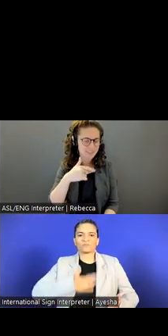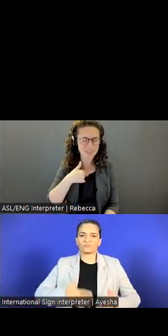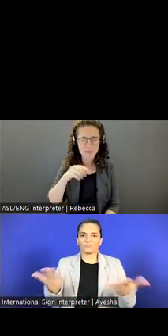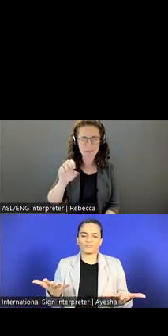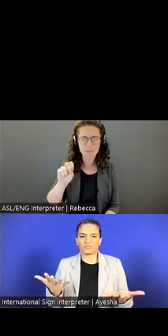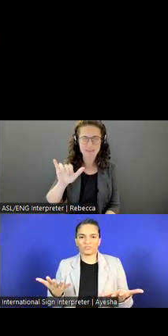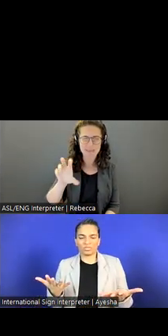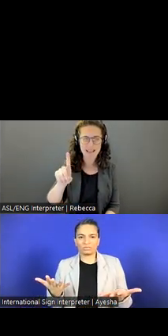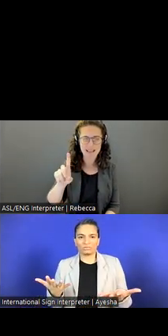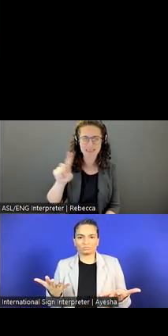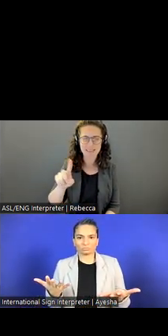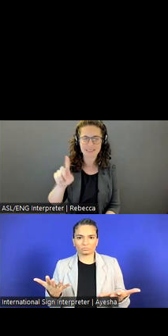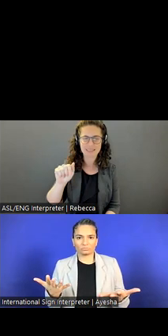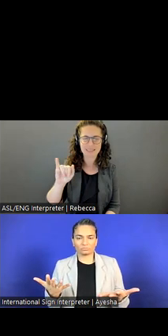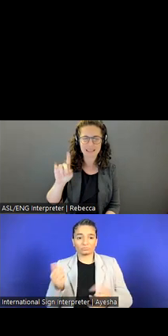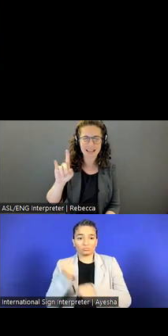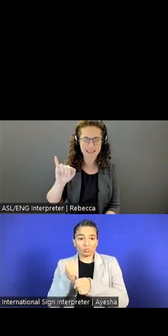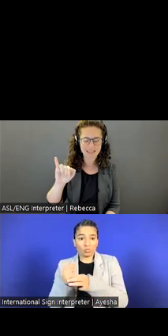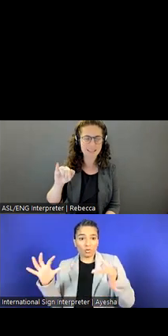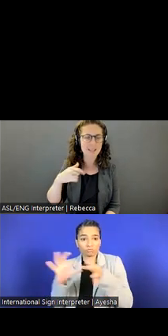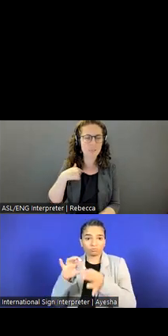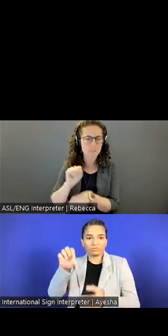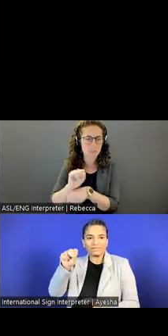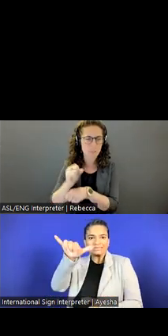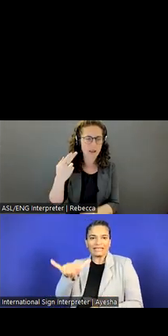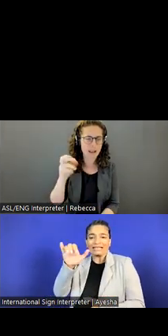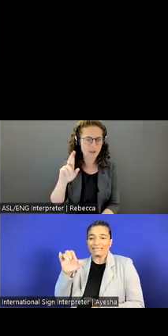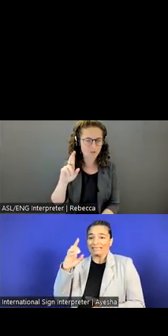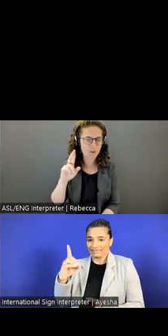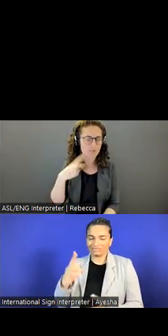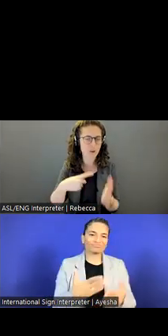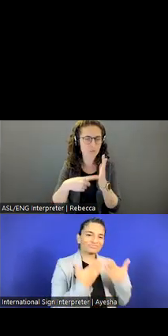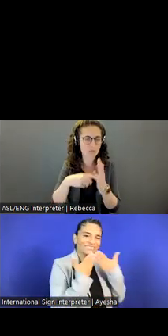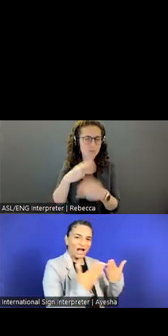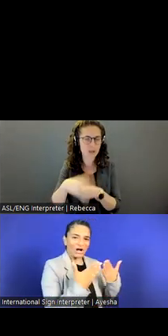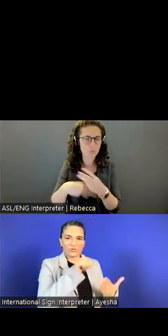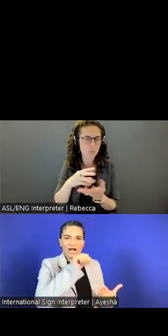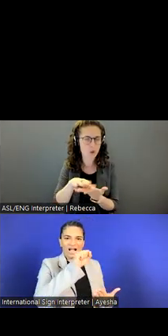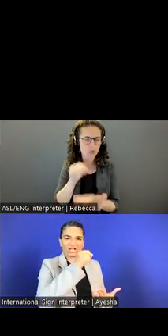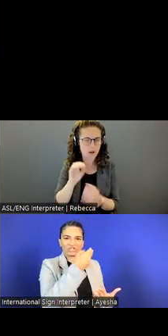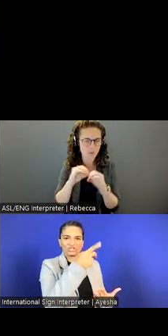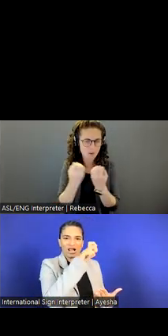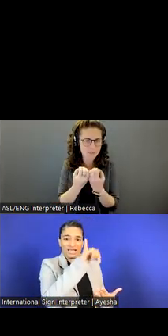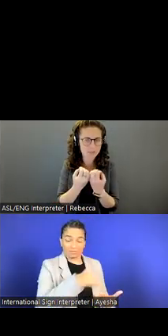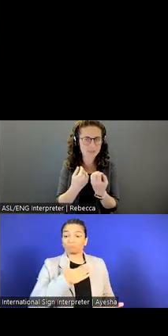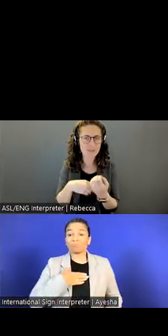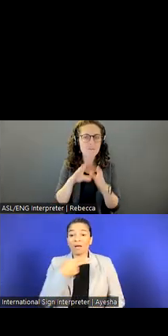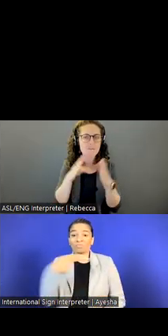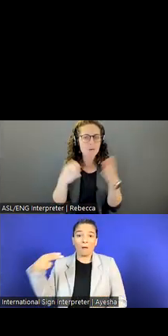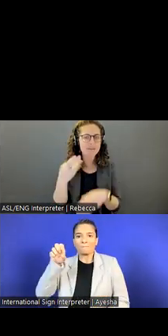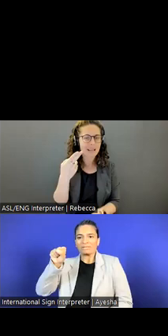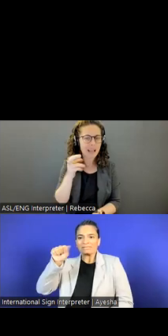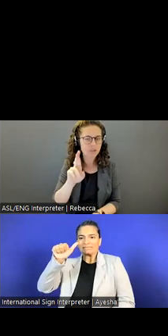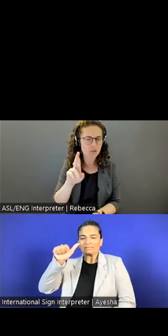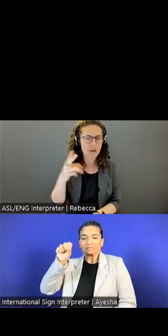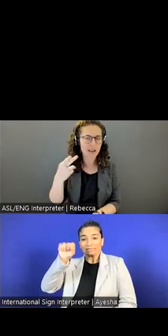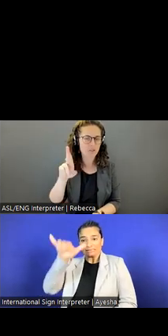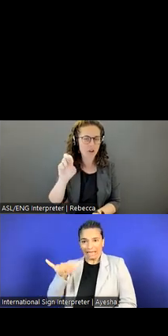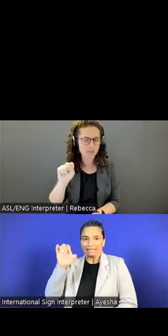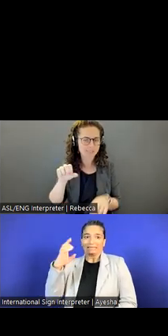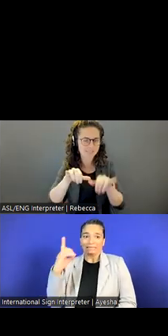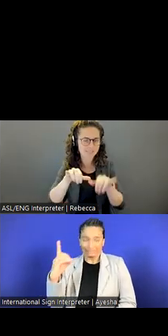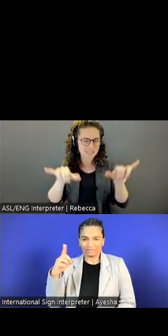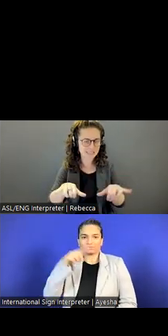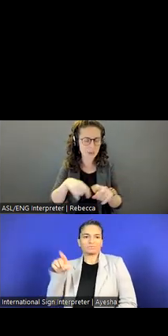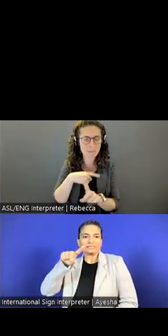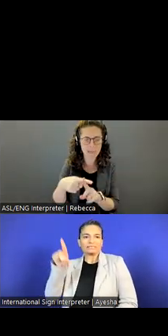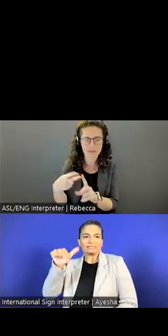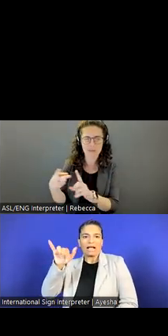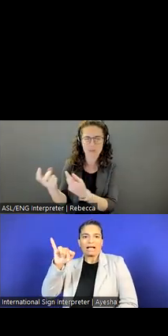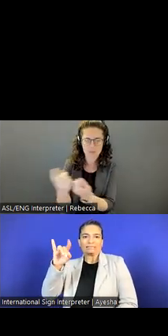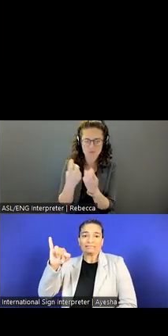I'm the Human resources Manager here at World Learning.